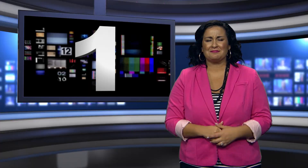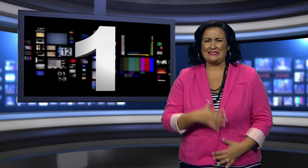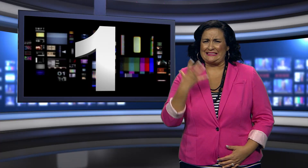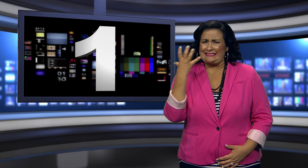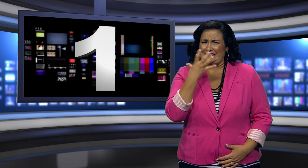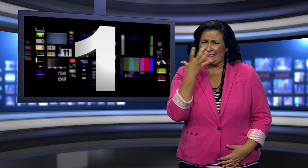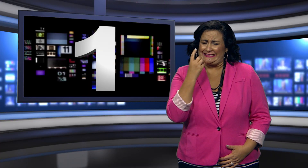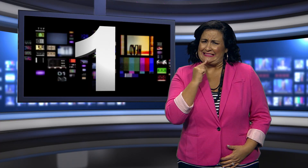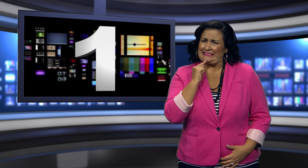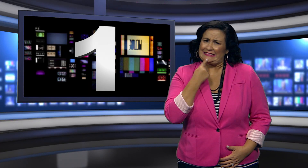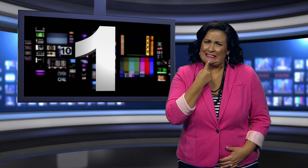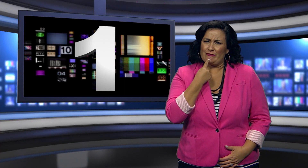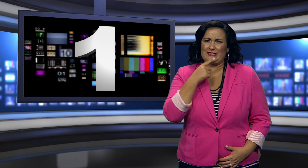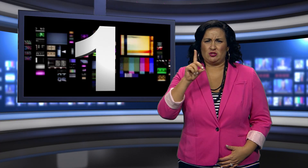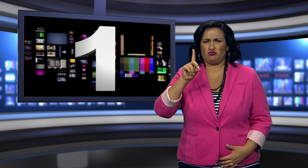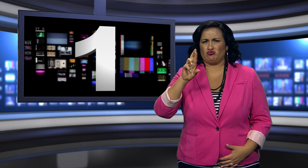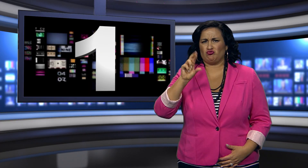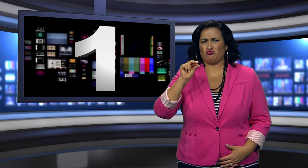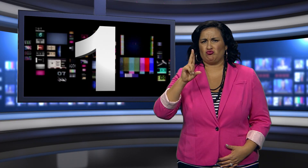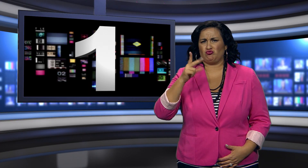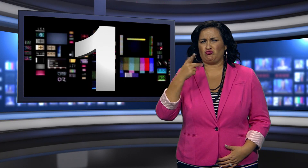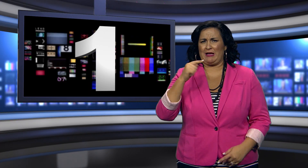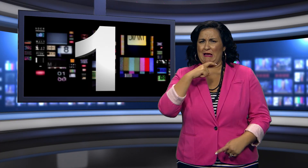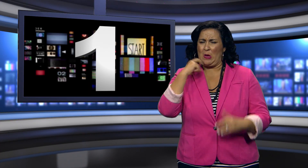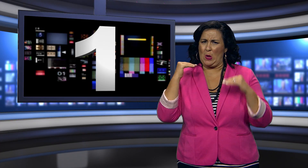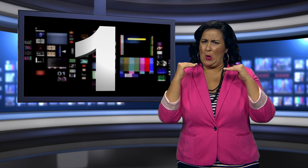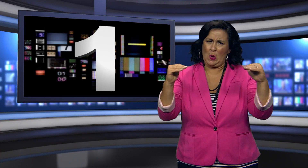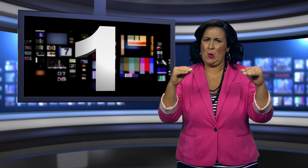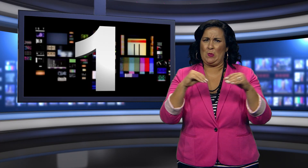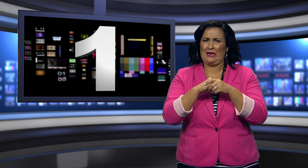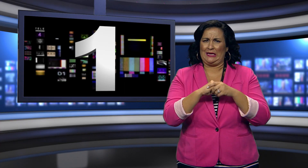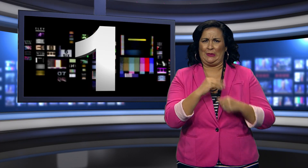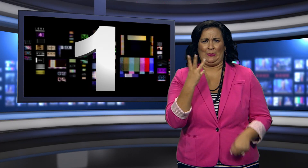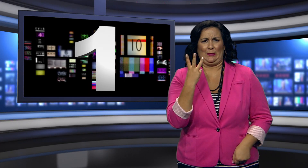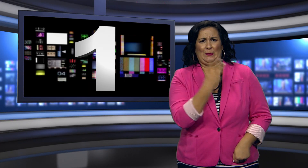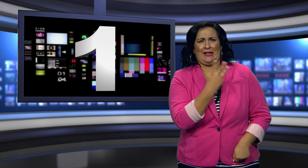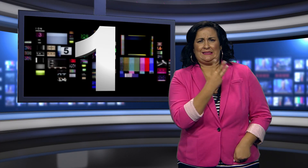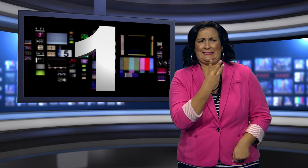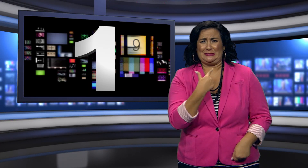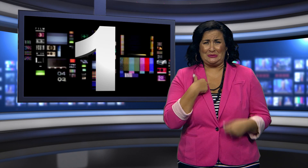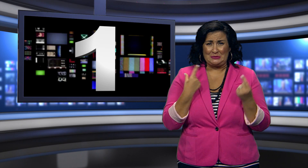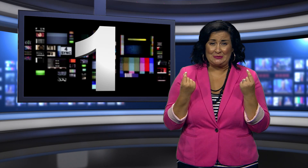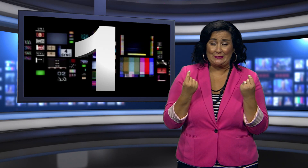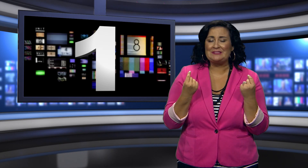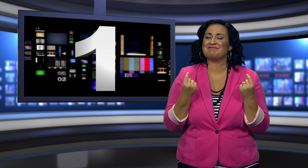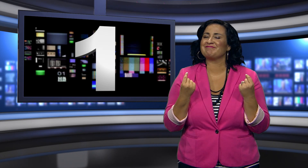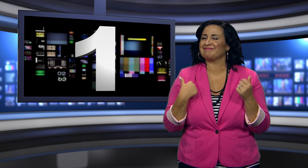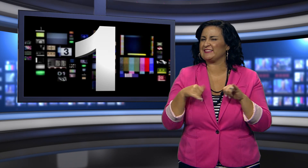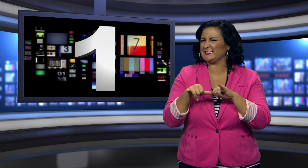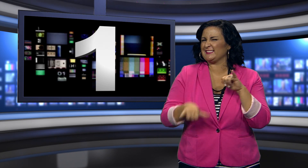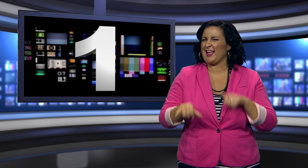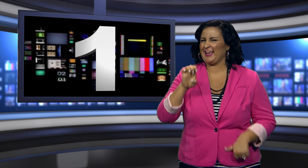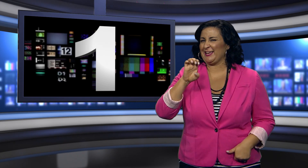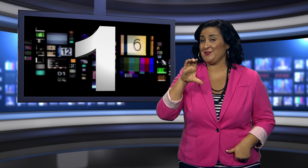There has been major drought in the west part of the states right now so of course I had to stay eco-friendly.